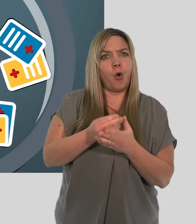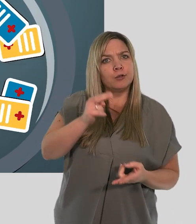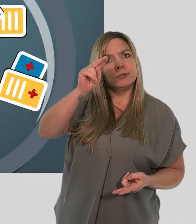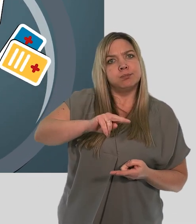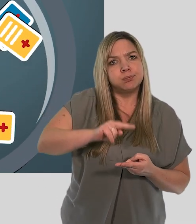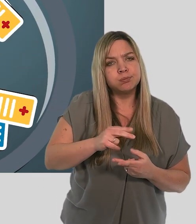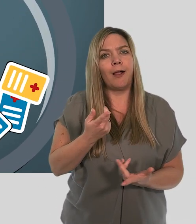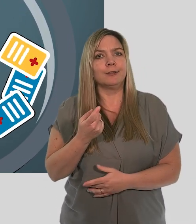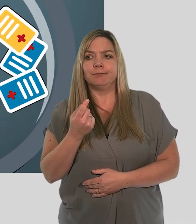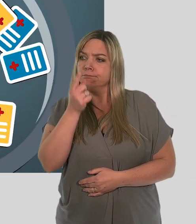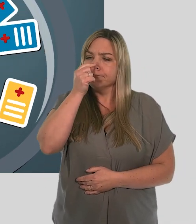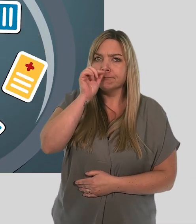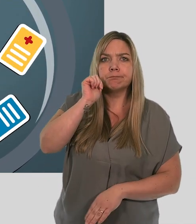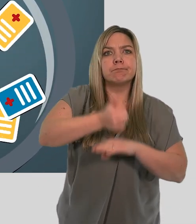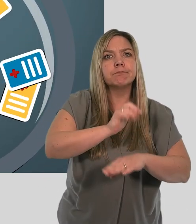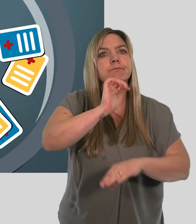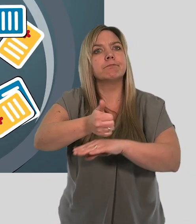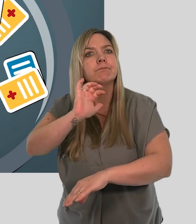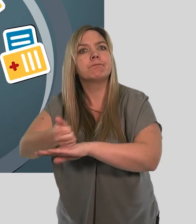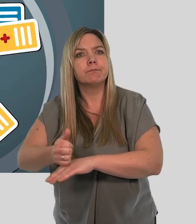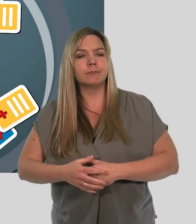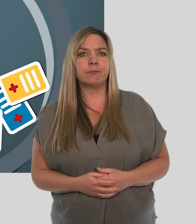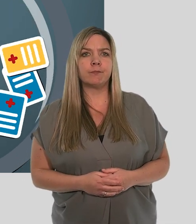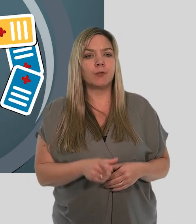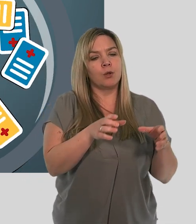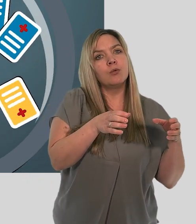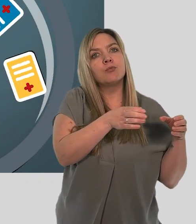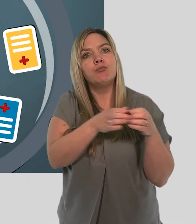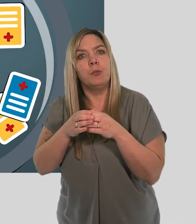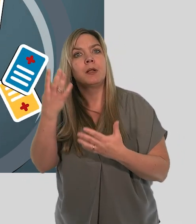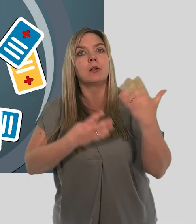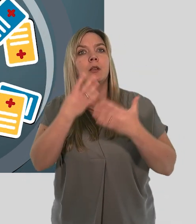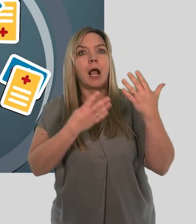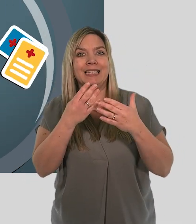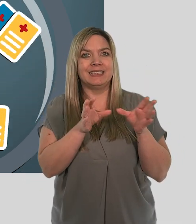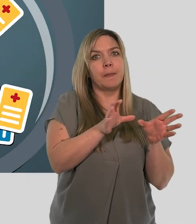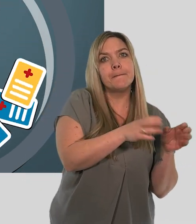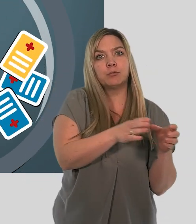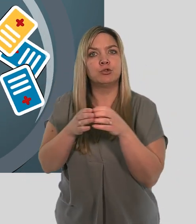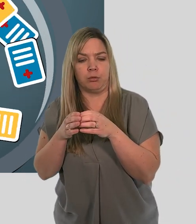including rehabilitation, child and adolescent development, and palliative care.